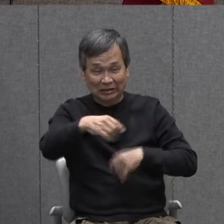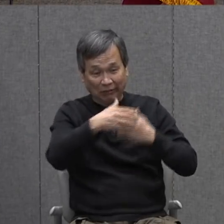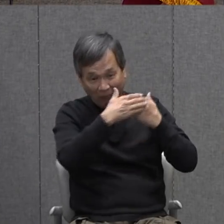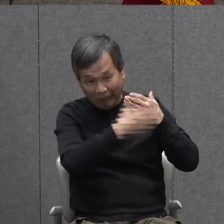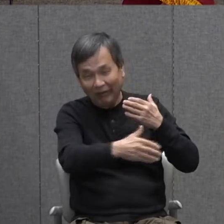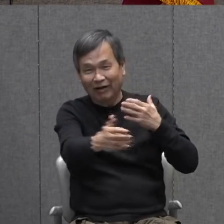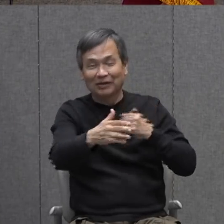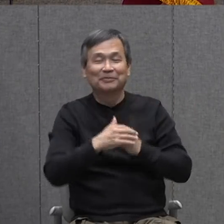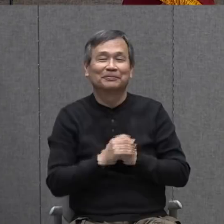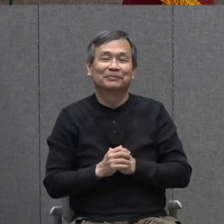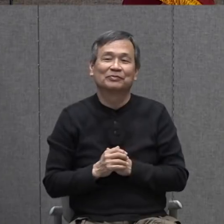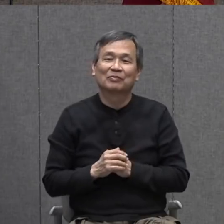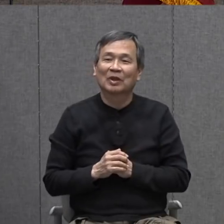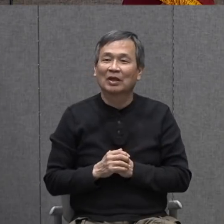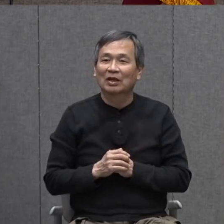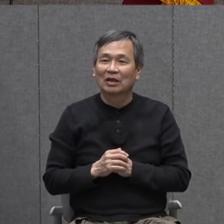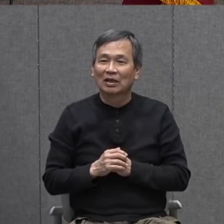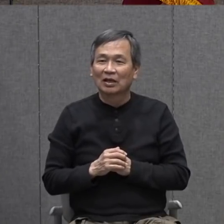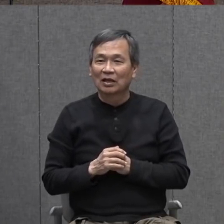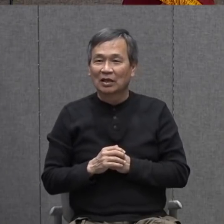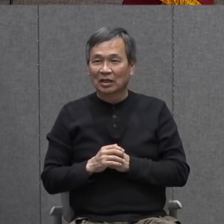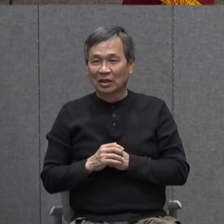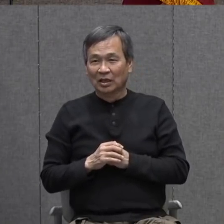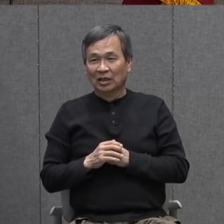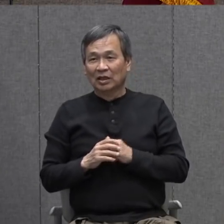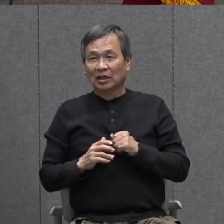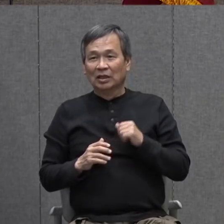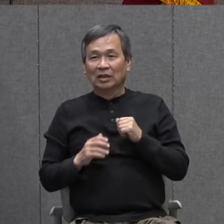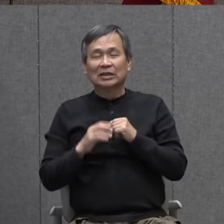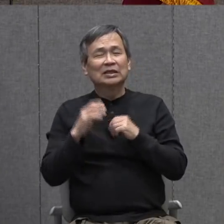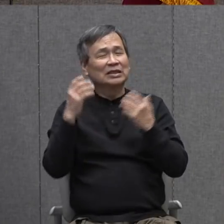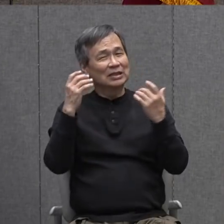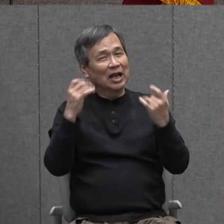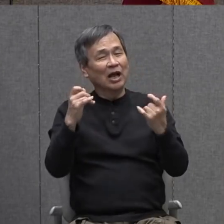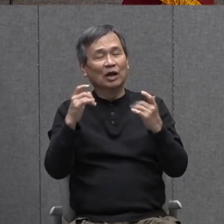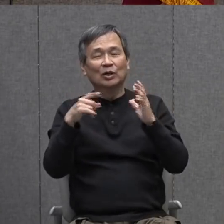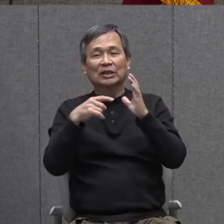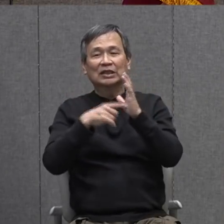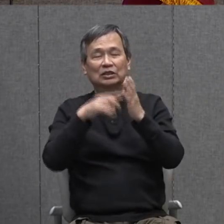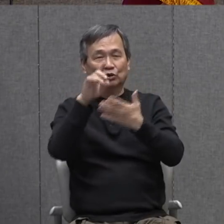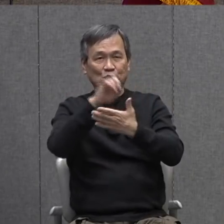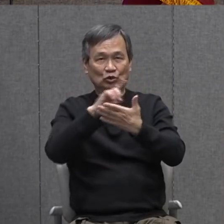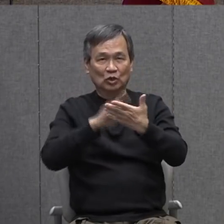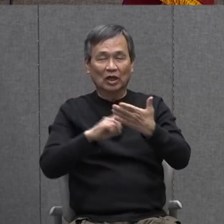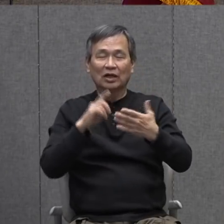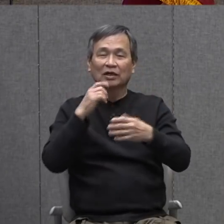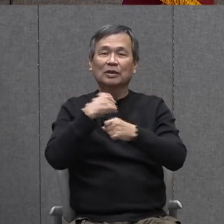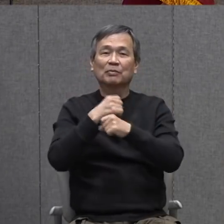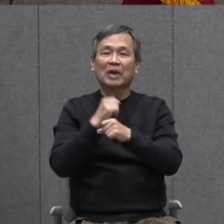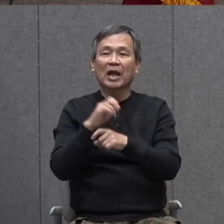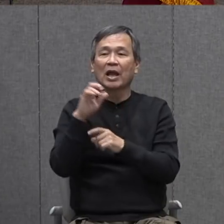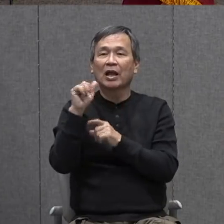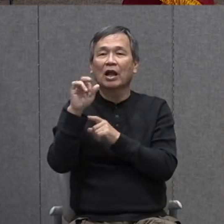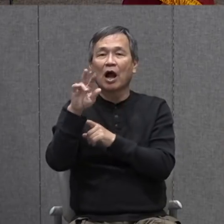Now we've been practicing this with drawing materials but you can make art from observation